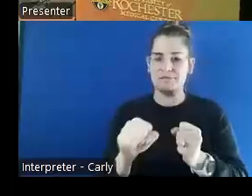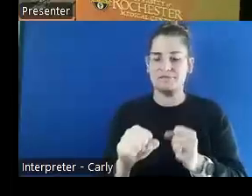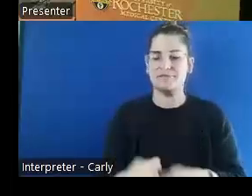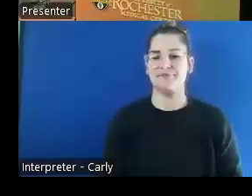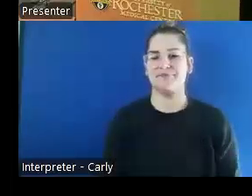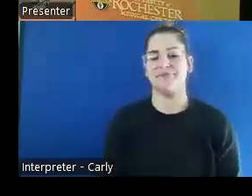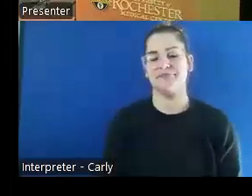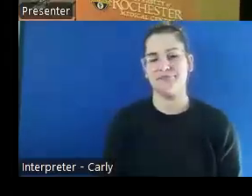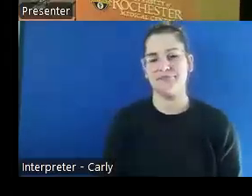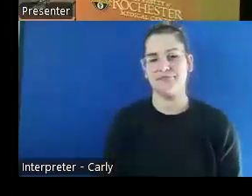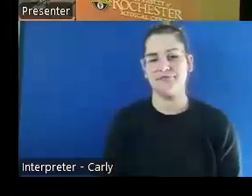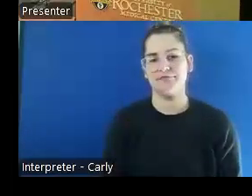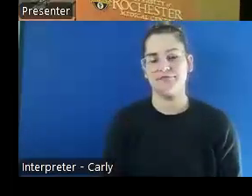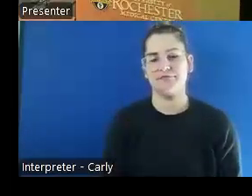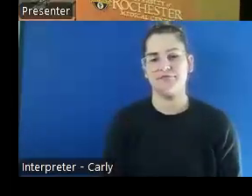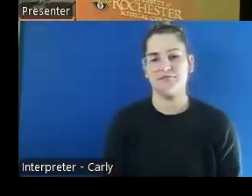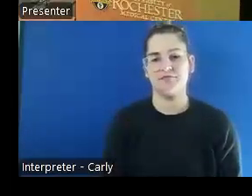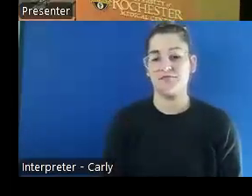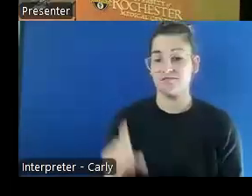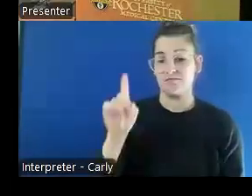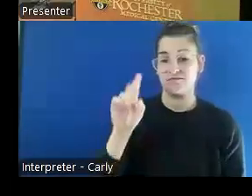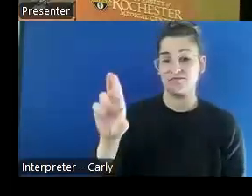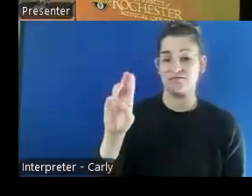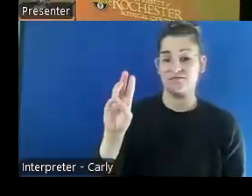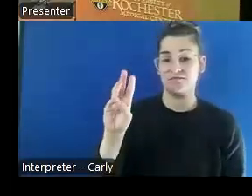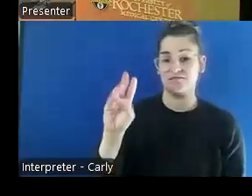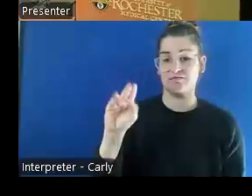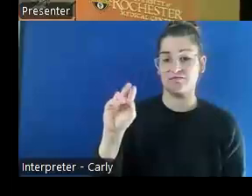our mission is it's it's exactly what Dr winning said we all are working together to take care of